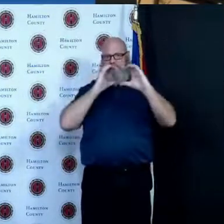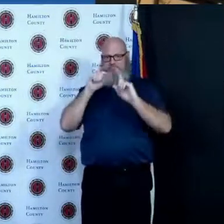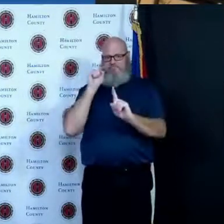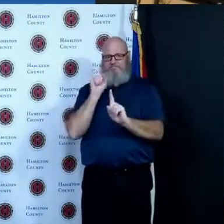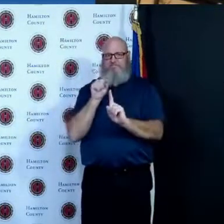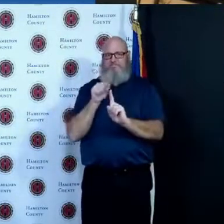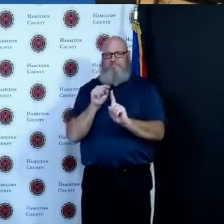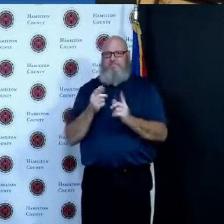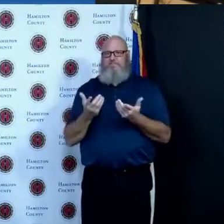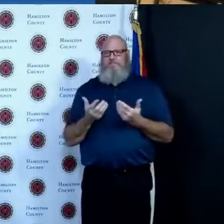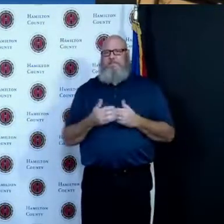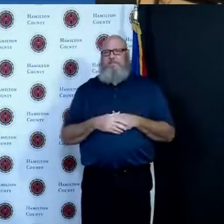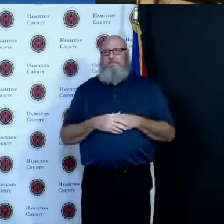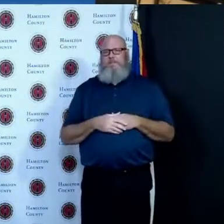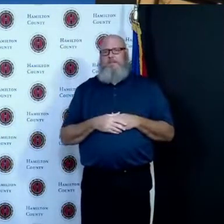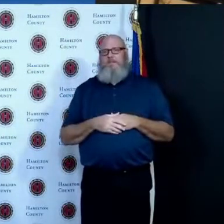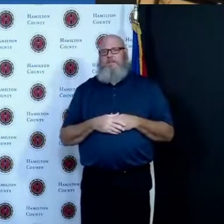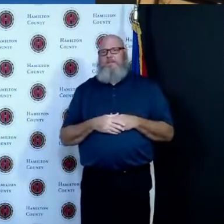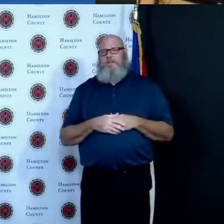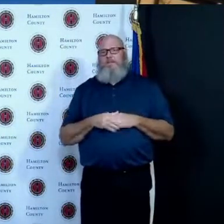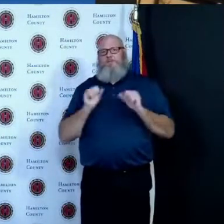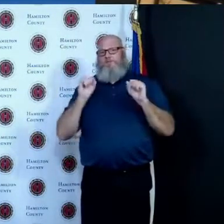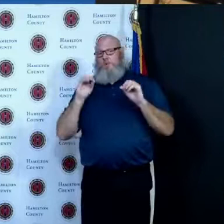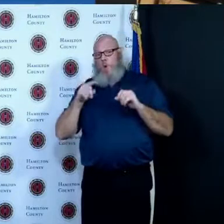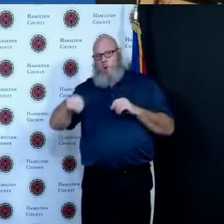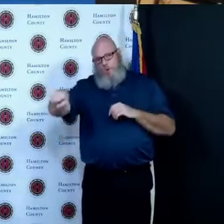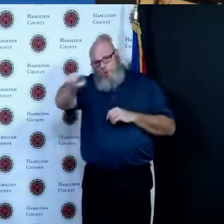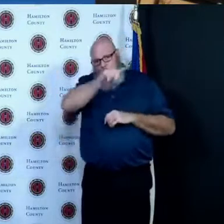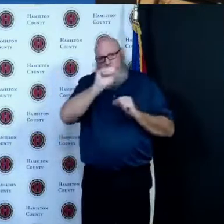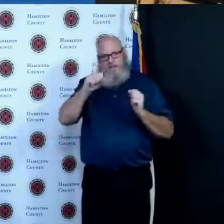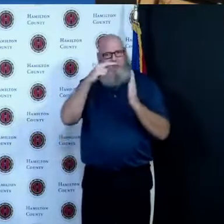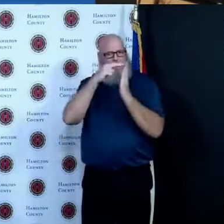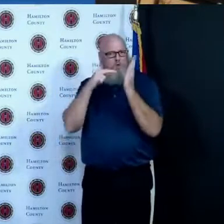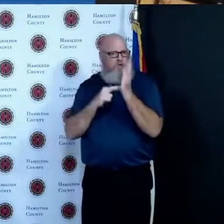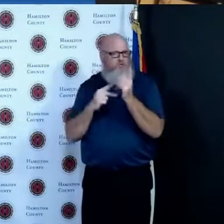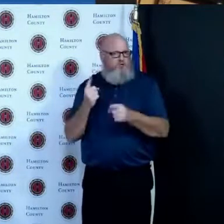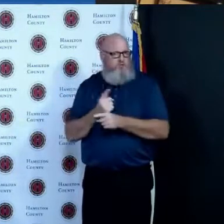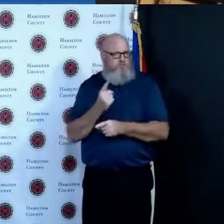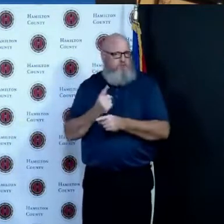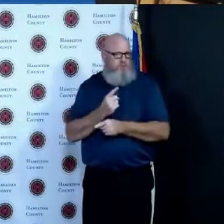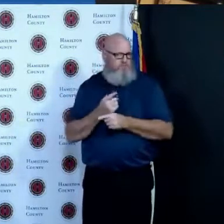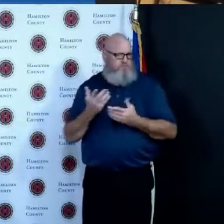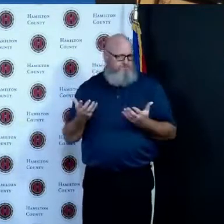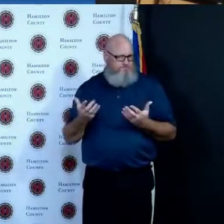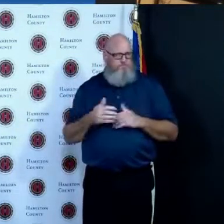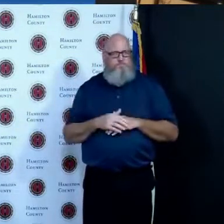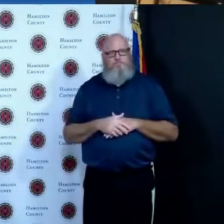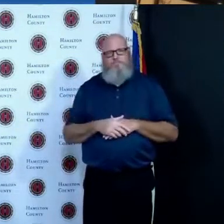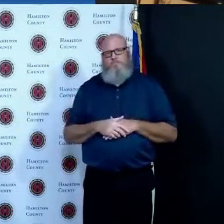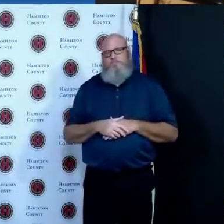sign up so we're going to announce it on Friday I don't have any additional details at this time